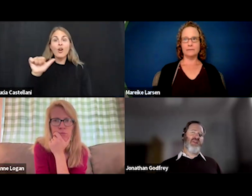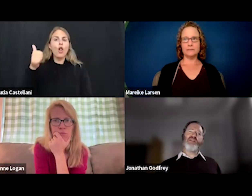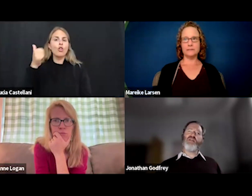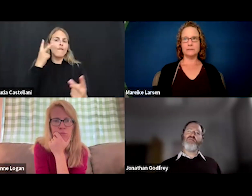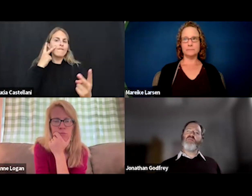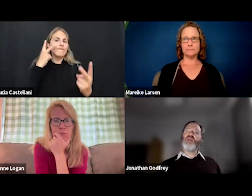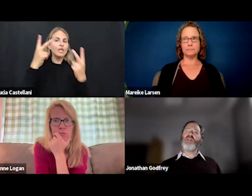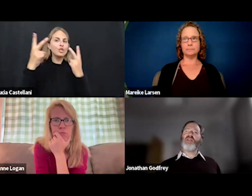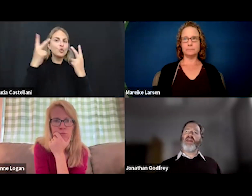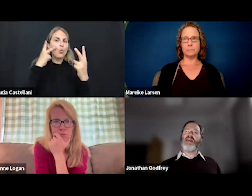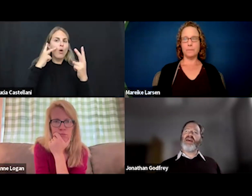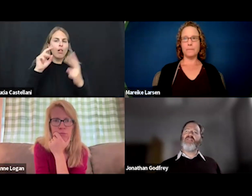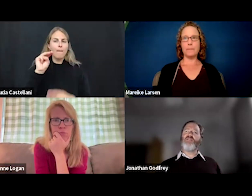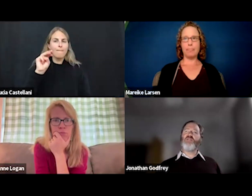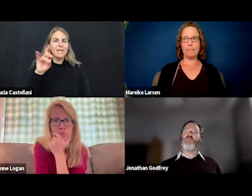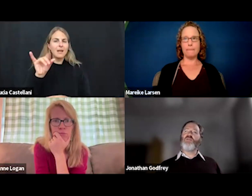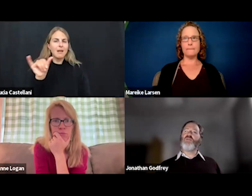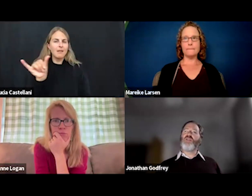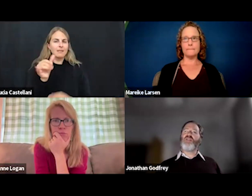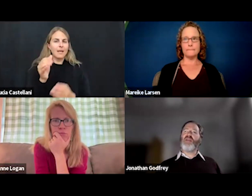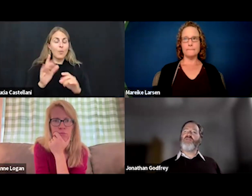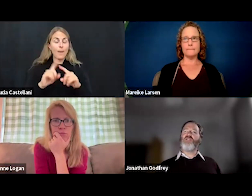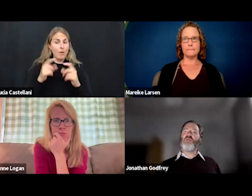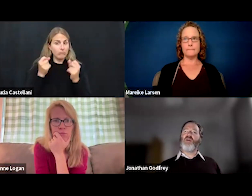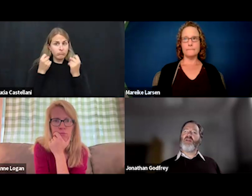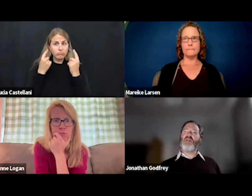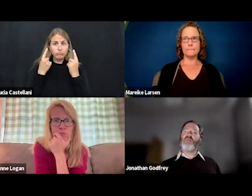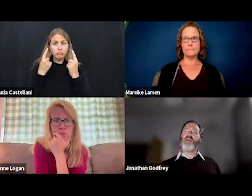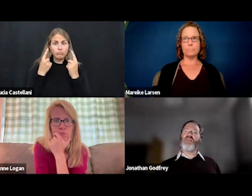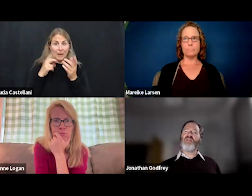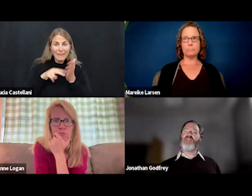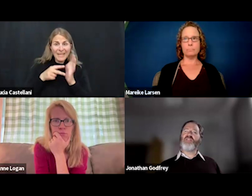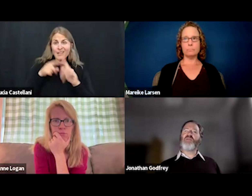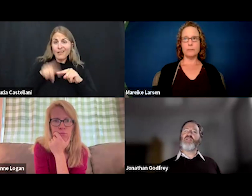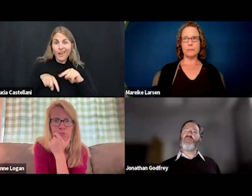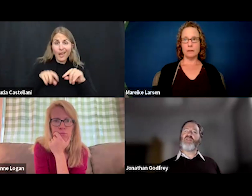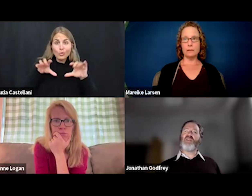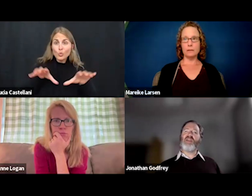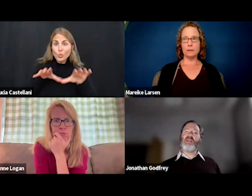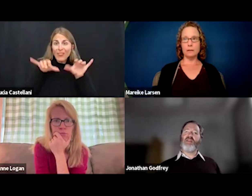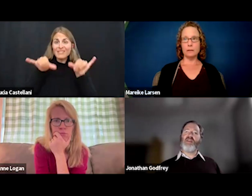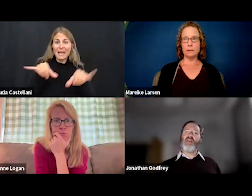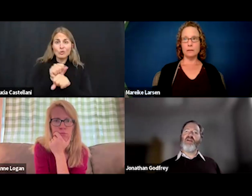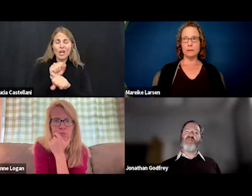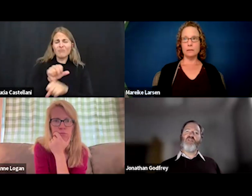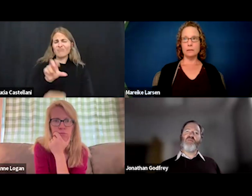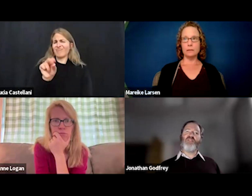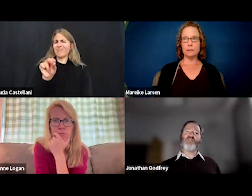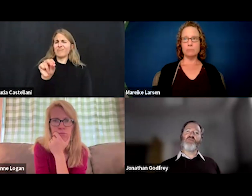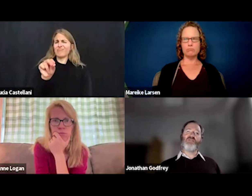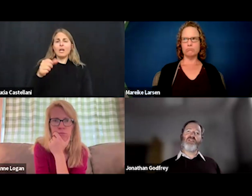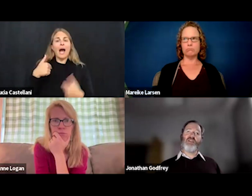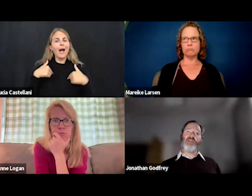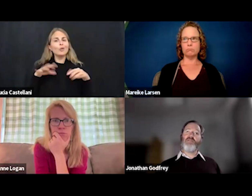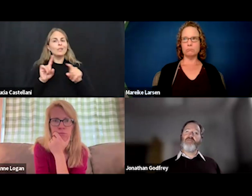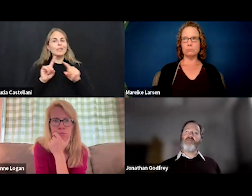That doesn't mean that I can't do the same job. It means that I do it differently. And I've got my tools.